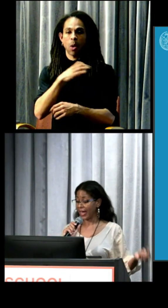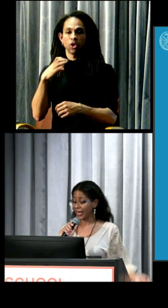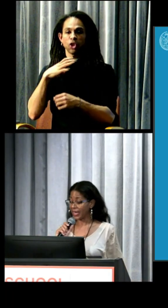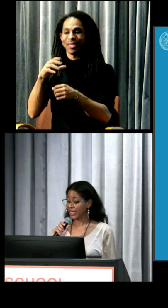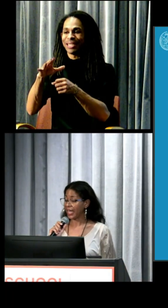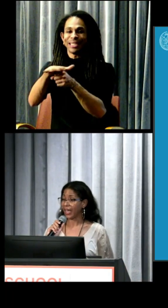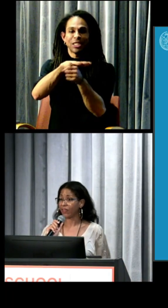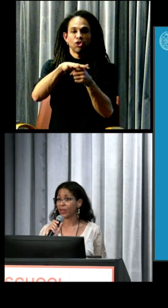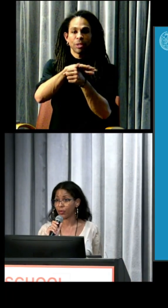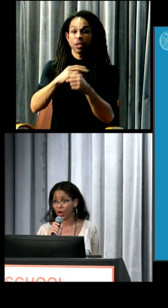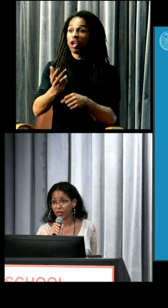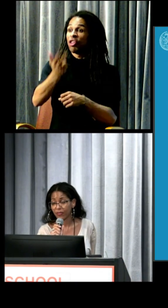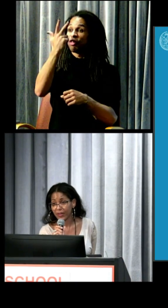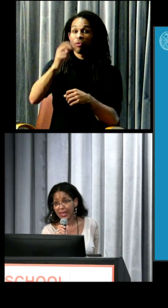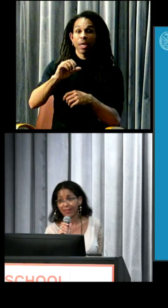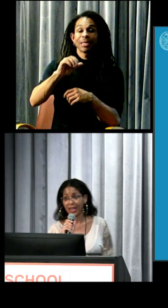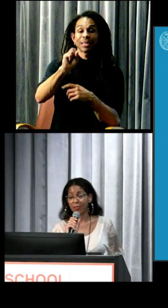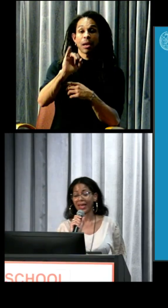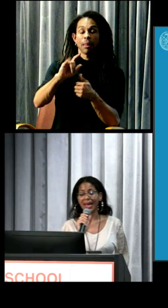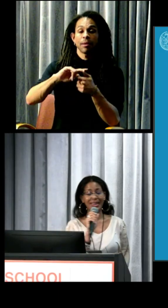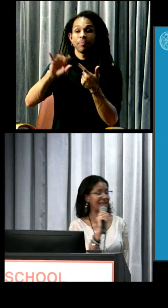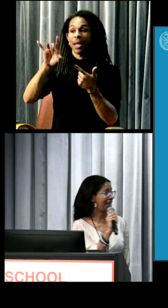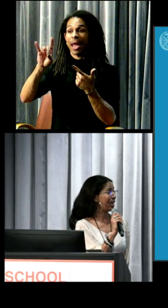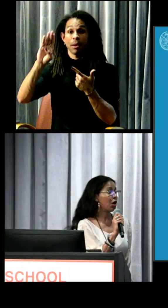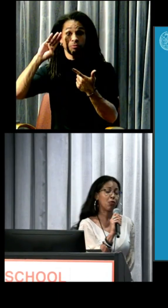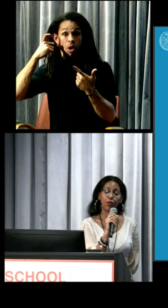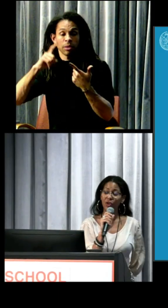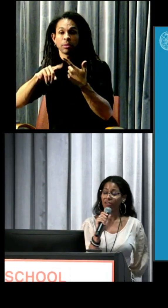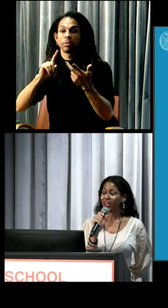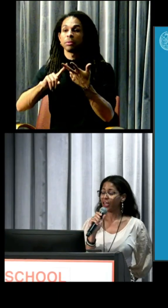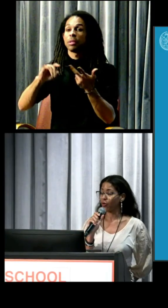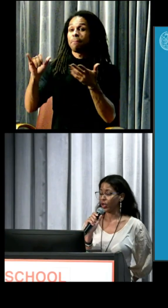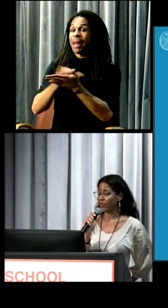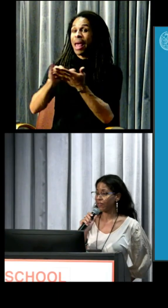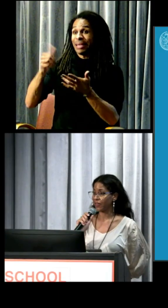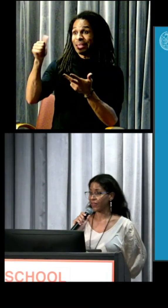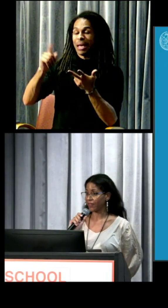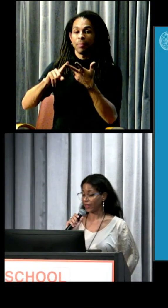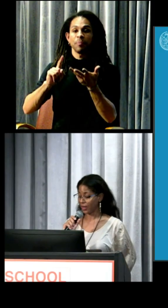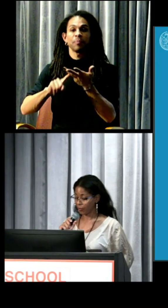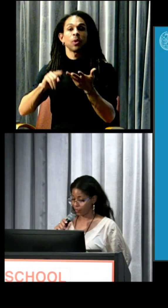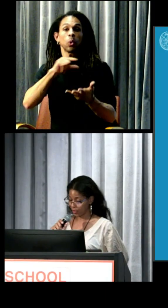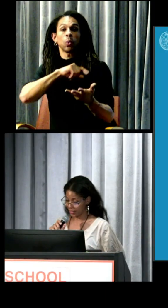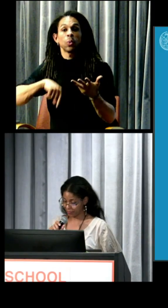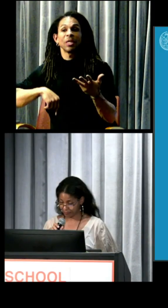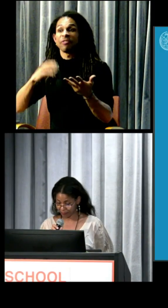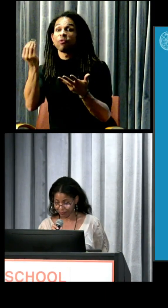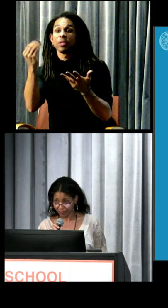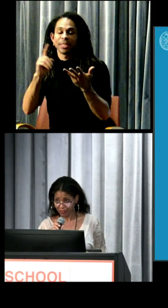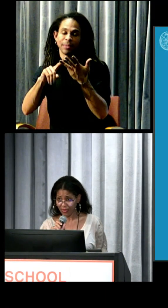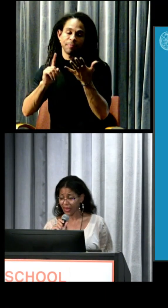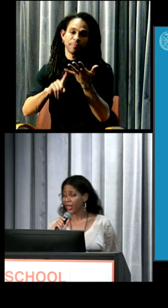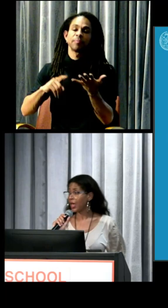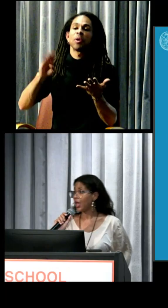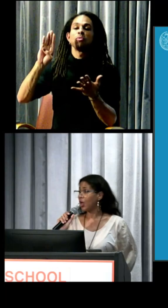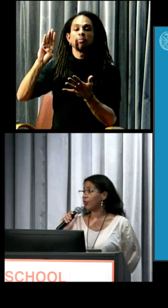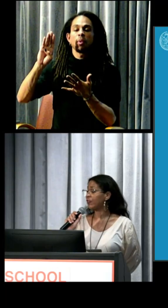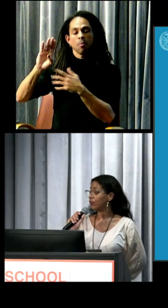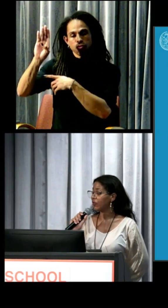They reached out to someone at DOT who said the years are designed such that the methodology is